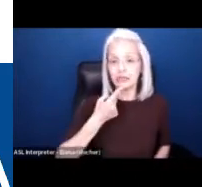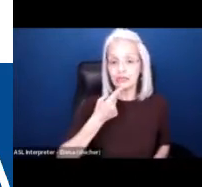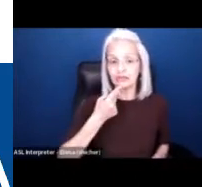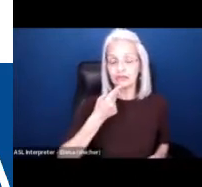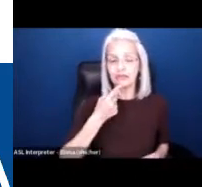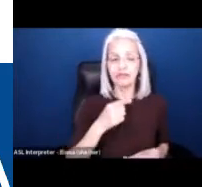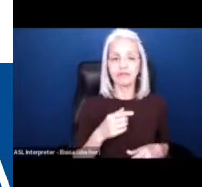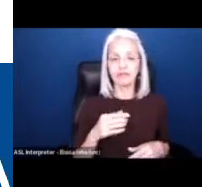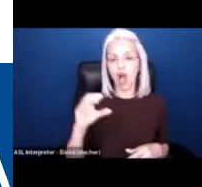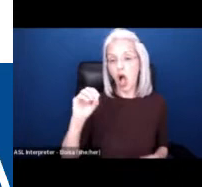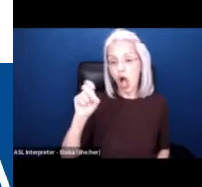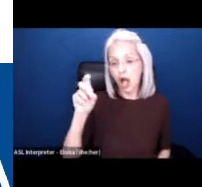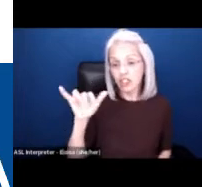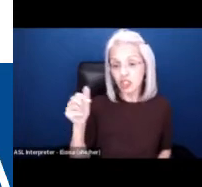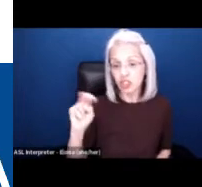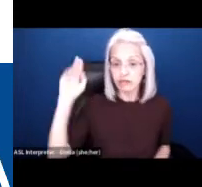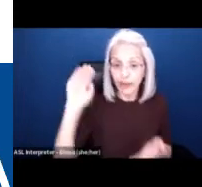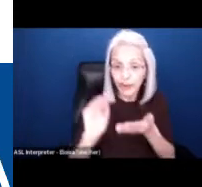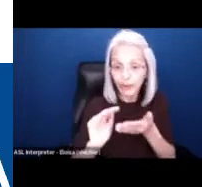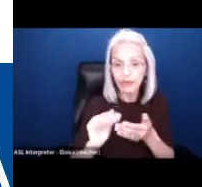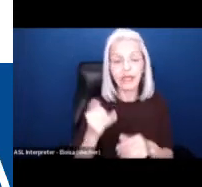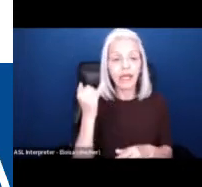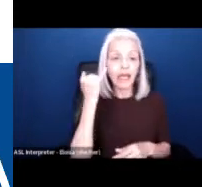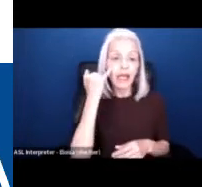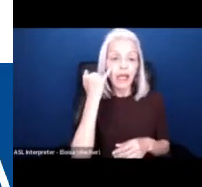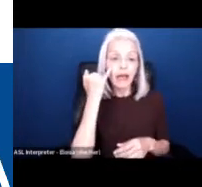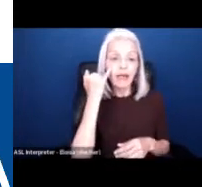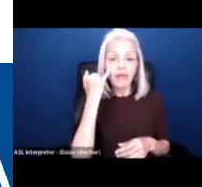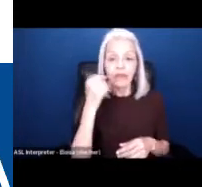oxygen loss, whether it was just to pass lose consciousness or,